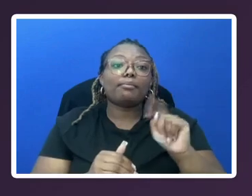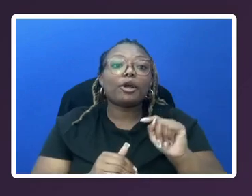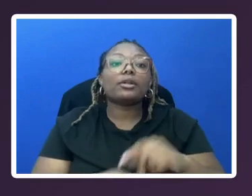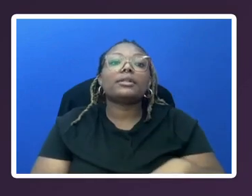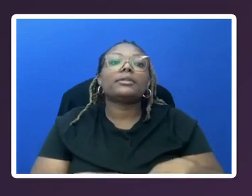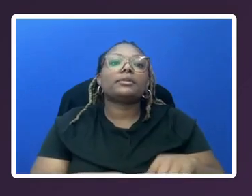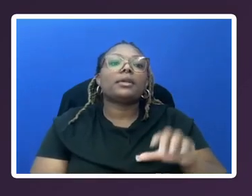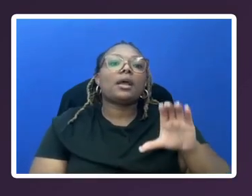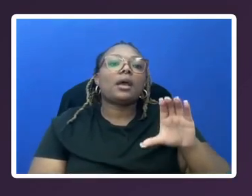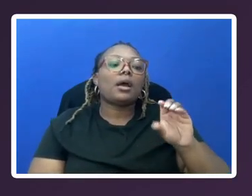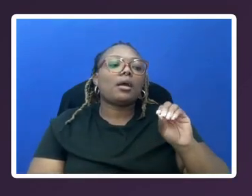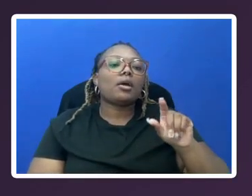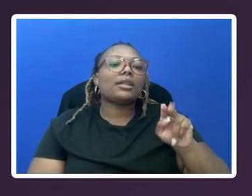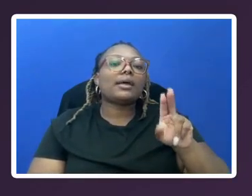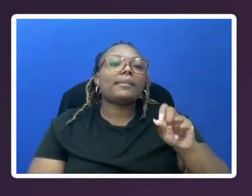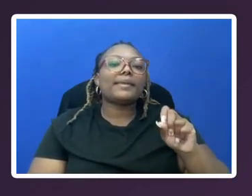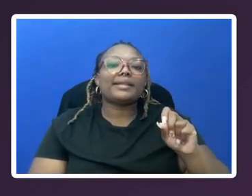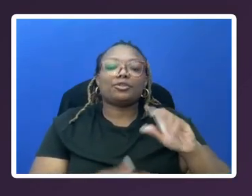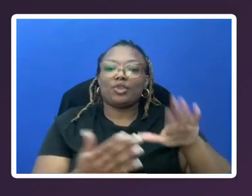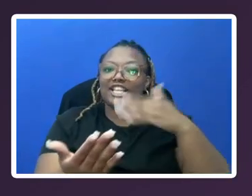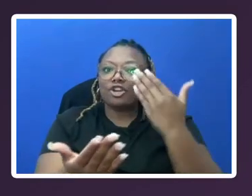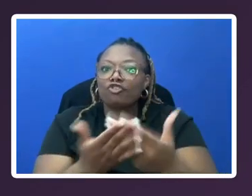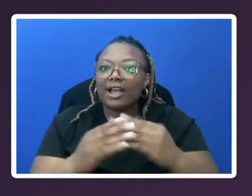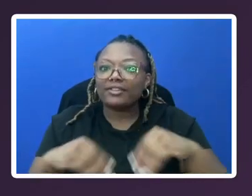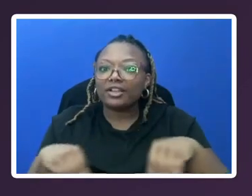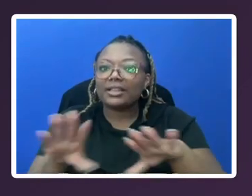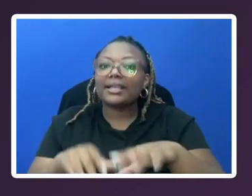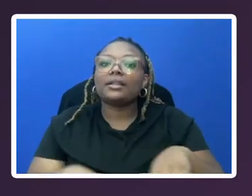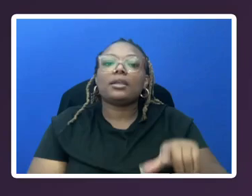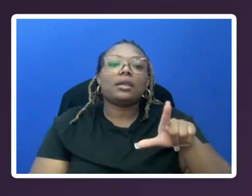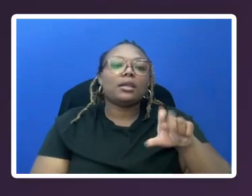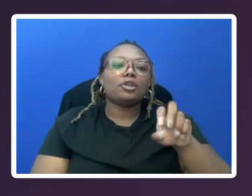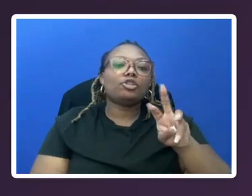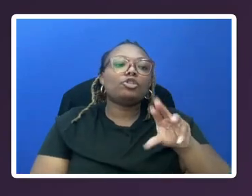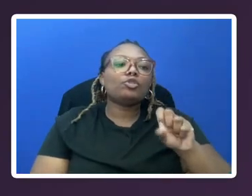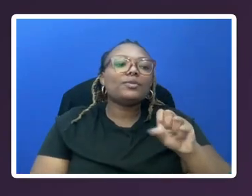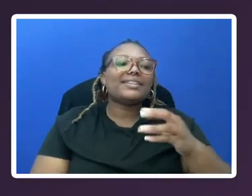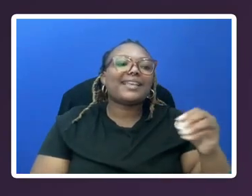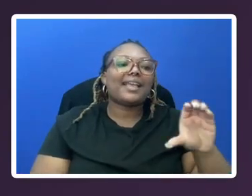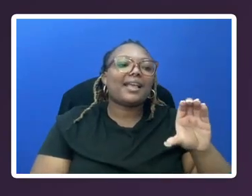Lewis and Clark might be a story. Depending on where you, you know, were kind of raised,